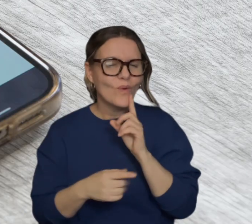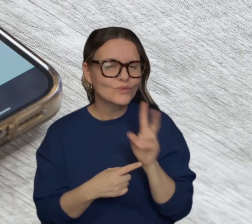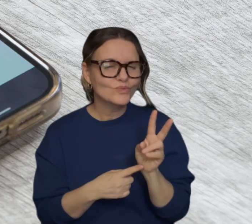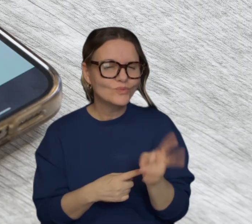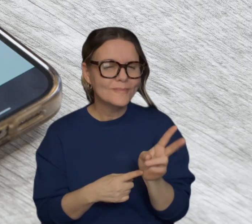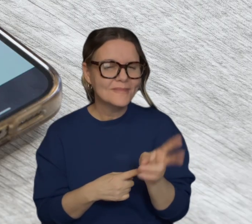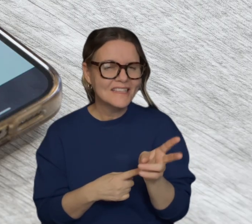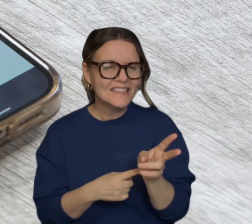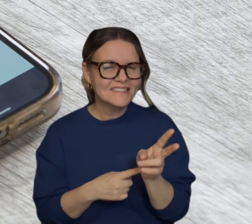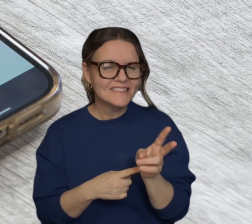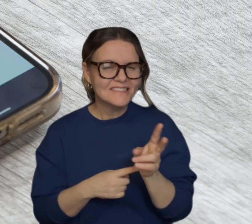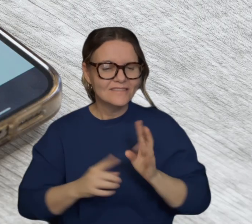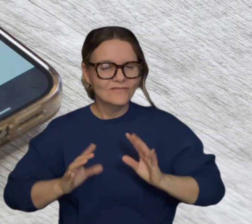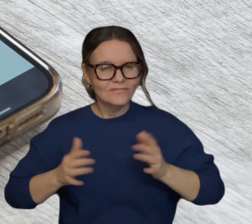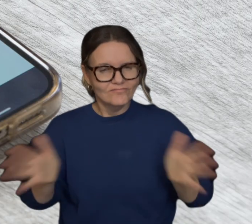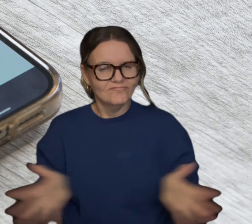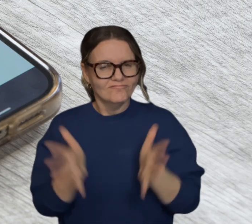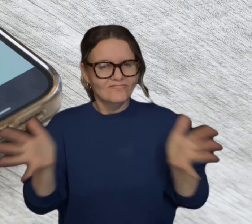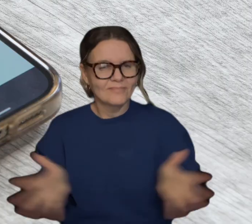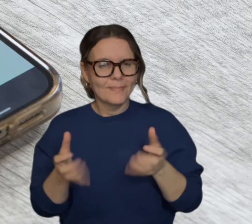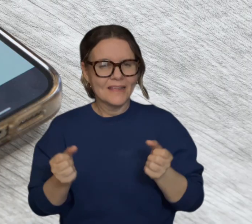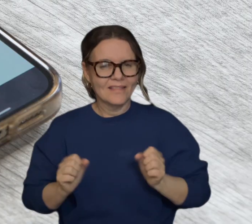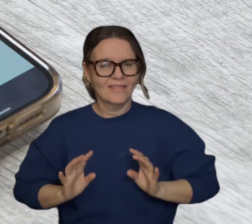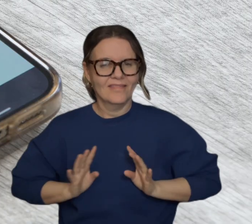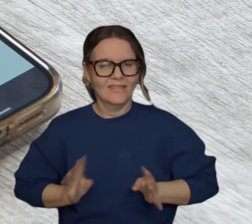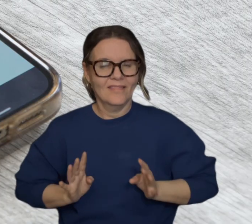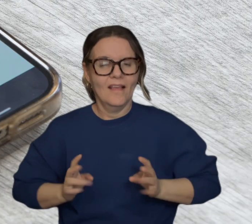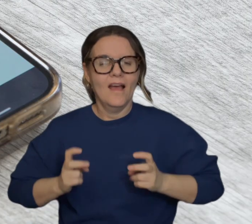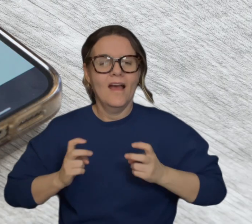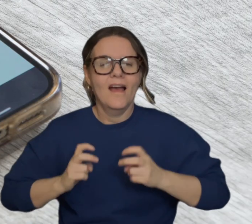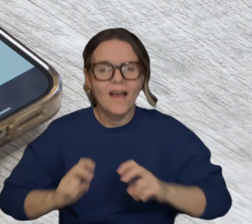the pump will run for 2 minutes before moving to expression mode